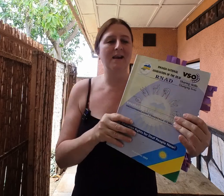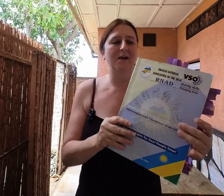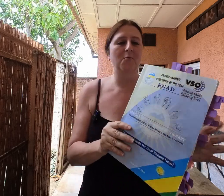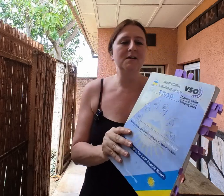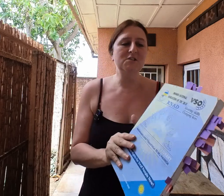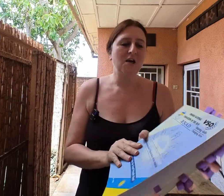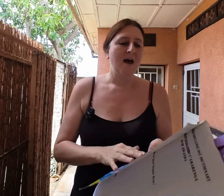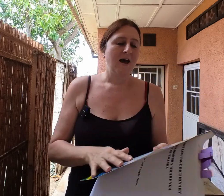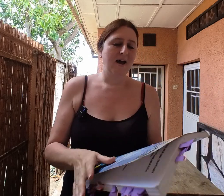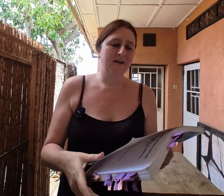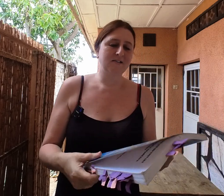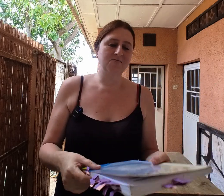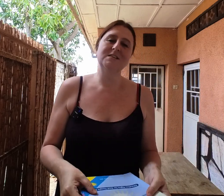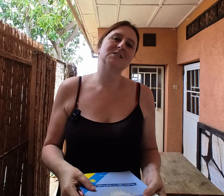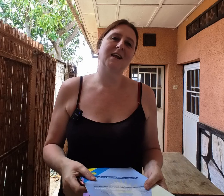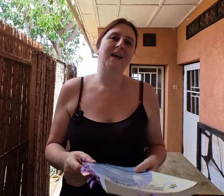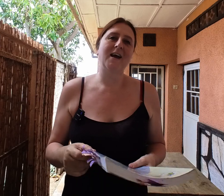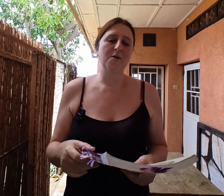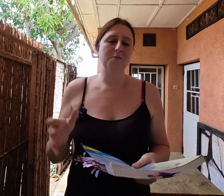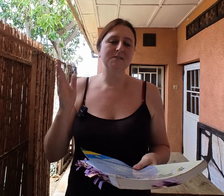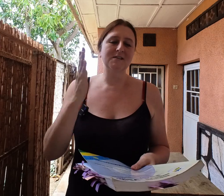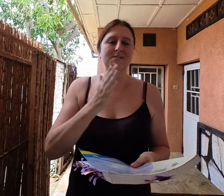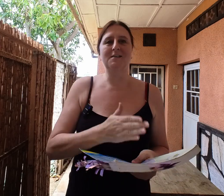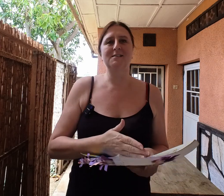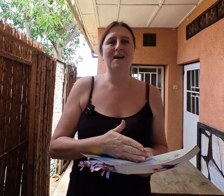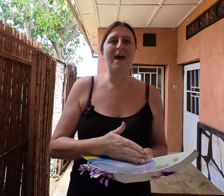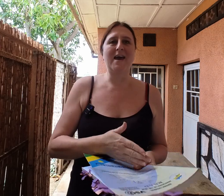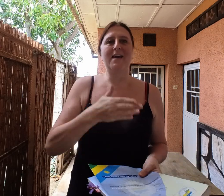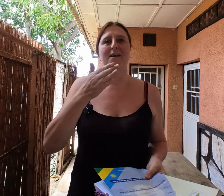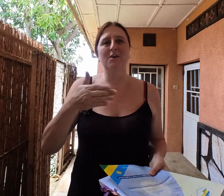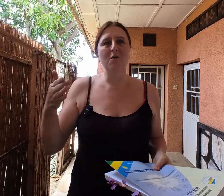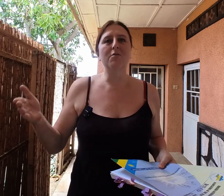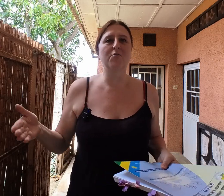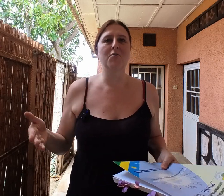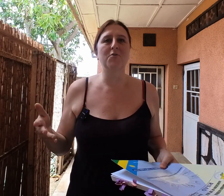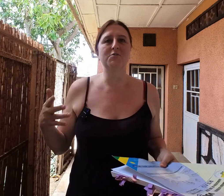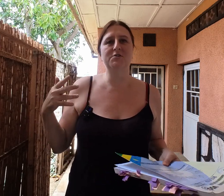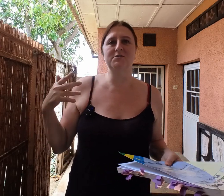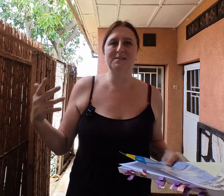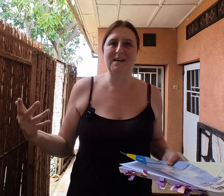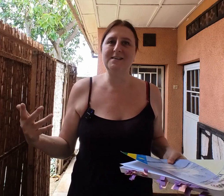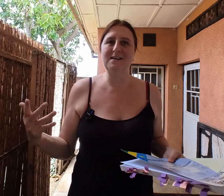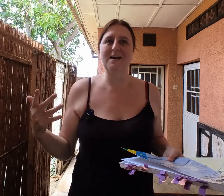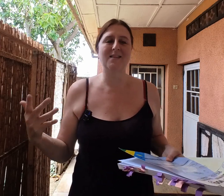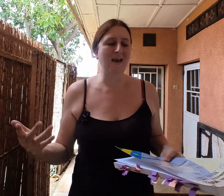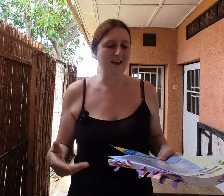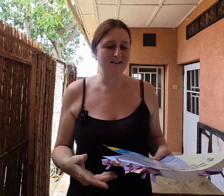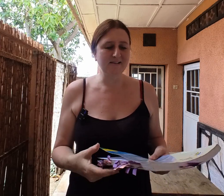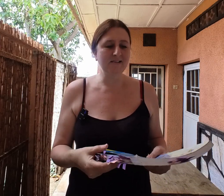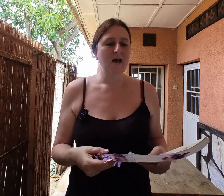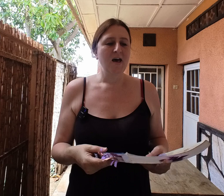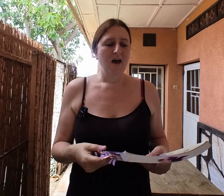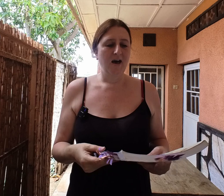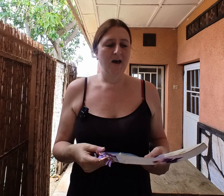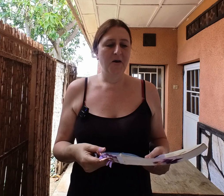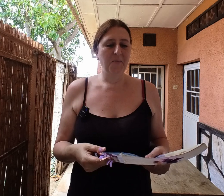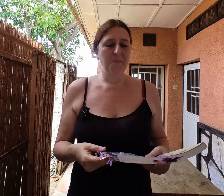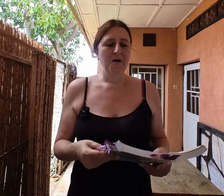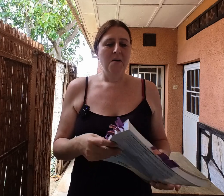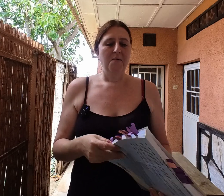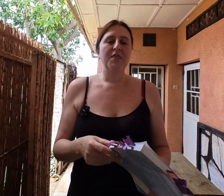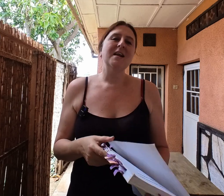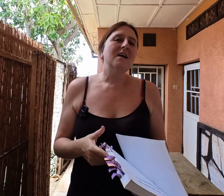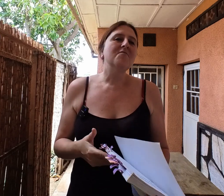Sign Language. Originally I was going to start at A and go through to Z at the end, but then